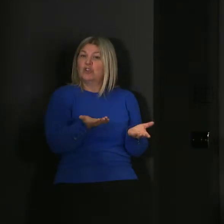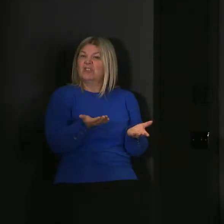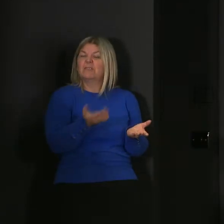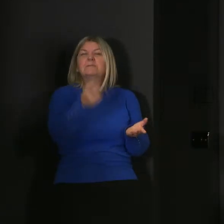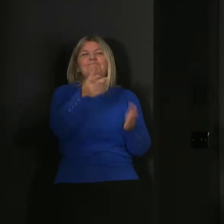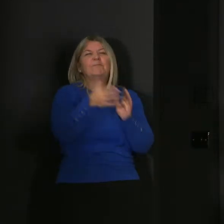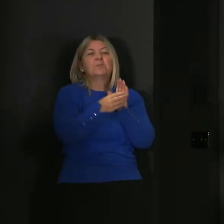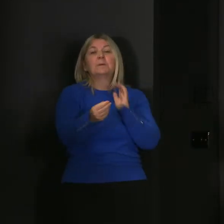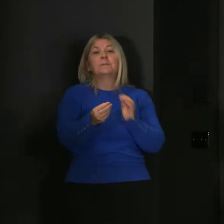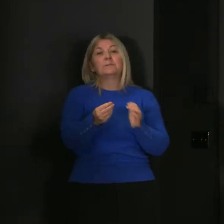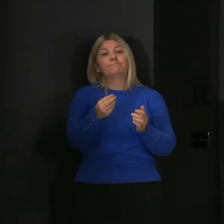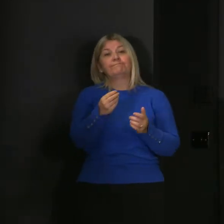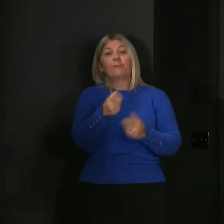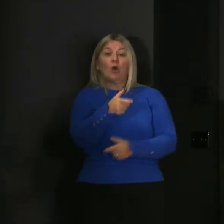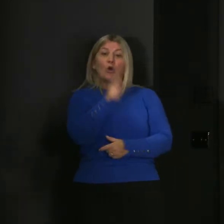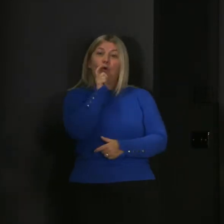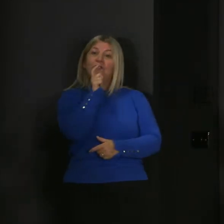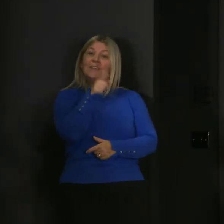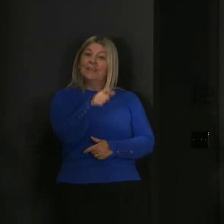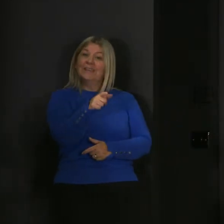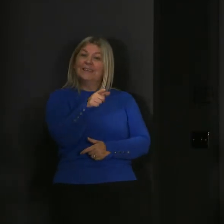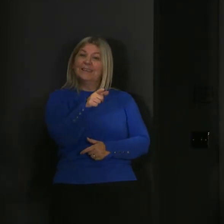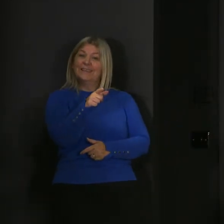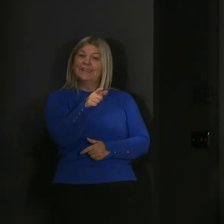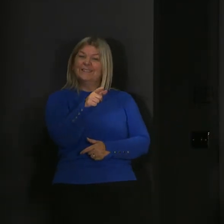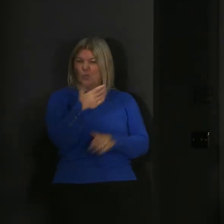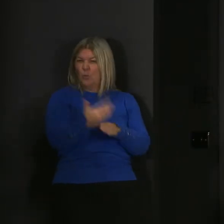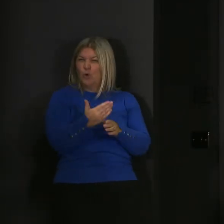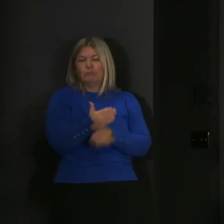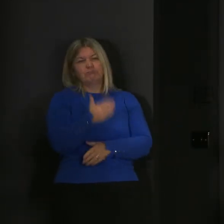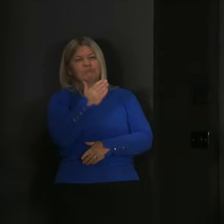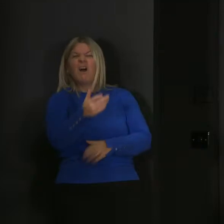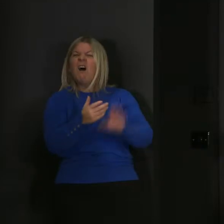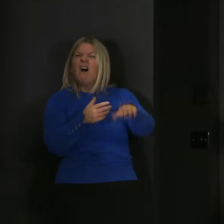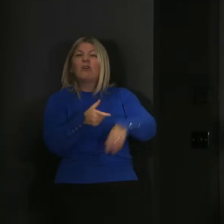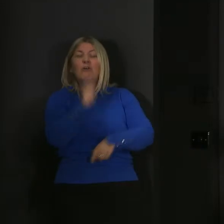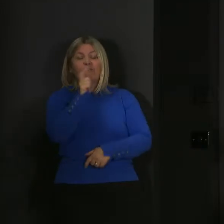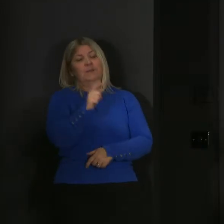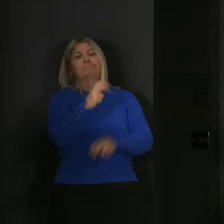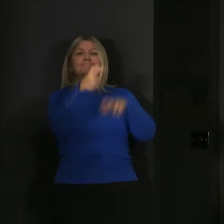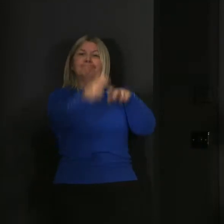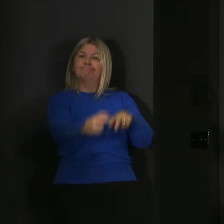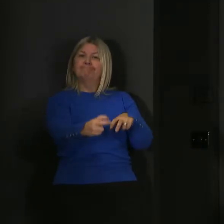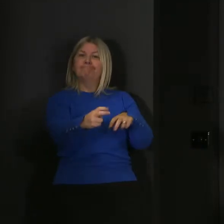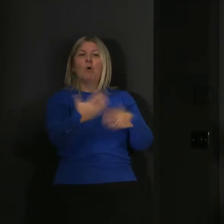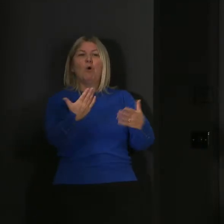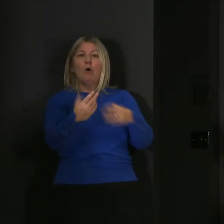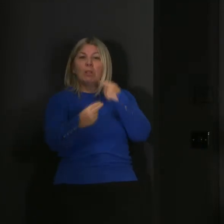or lunch together. We're seeing an association with shopping, and we're seeing an association